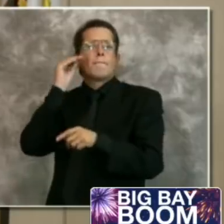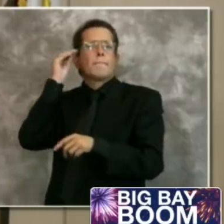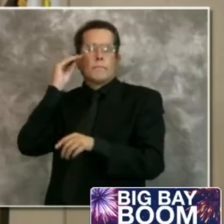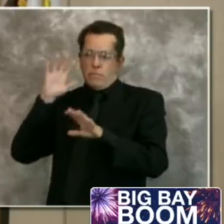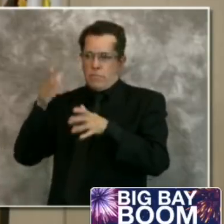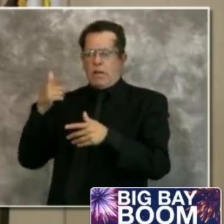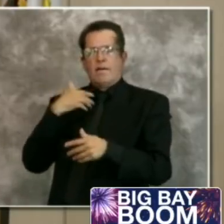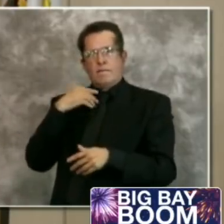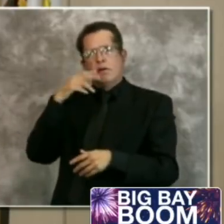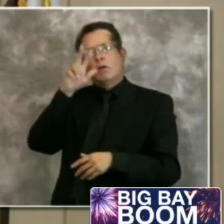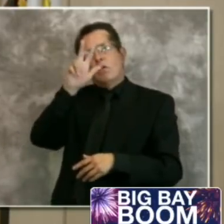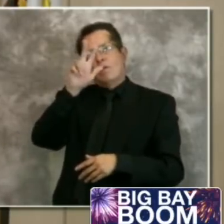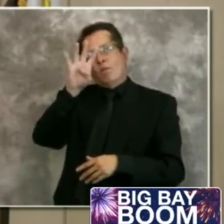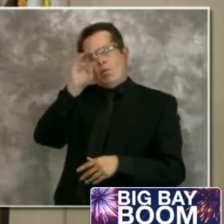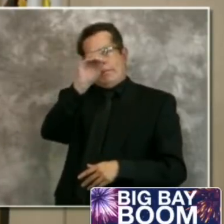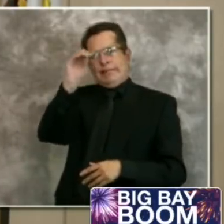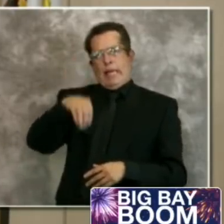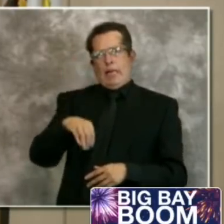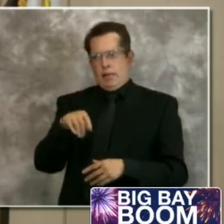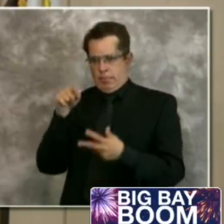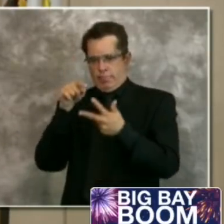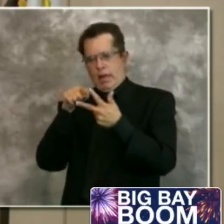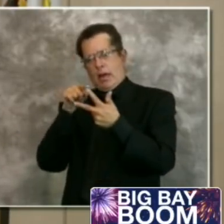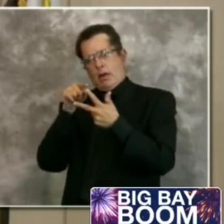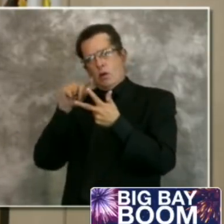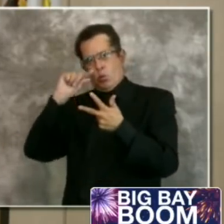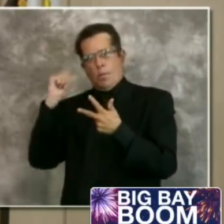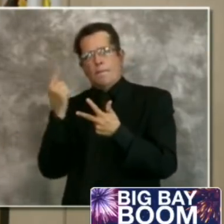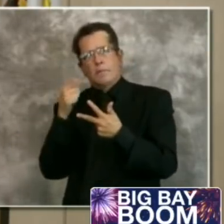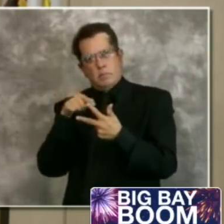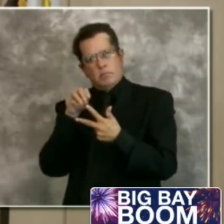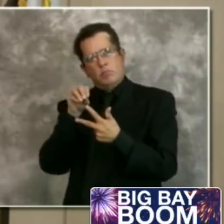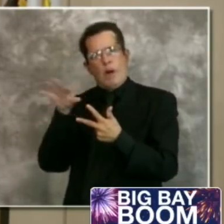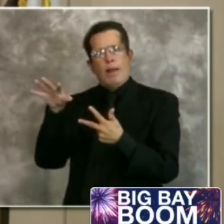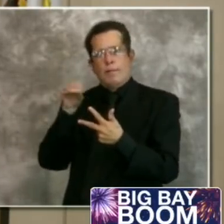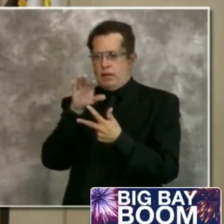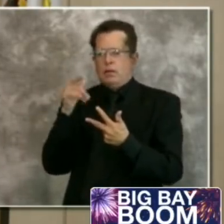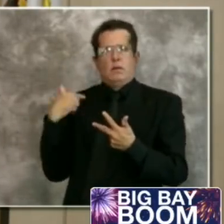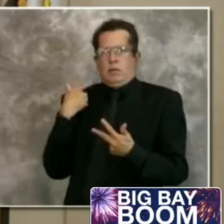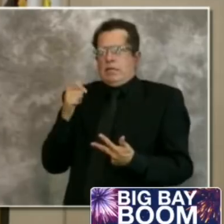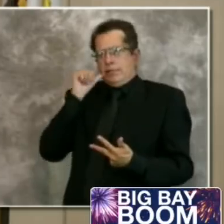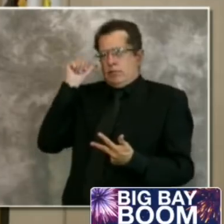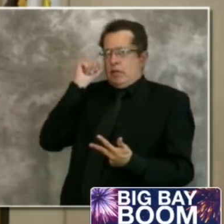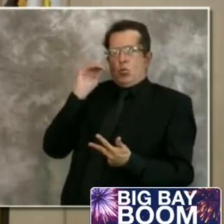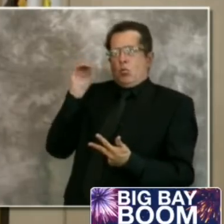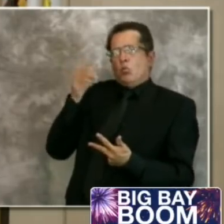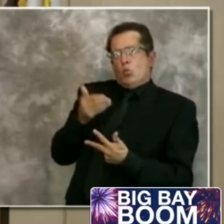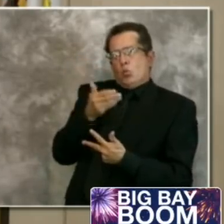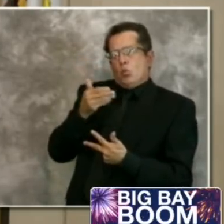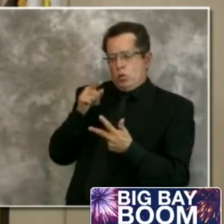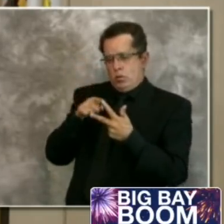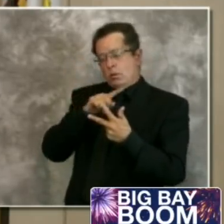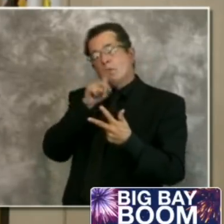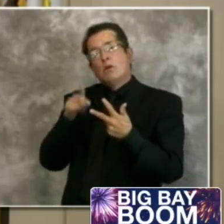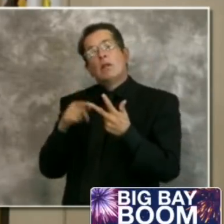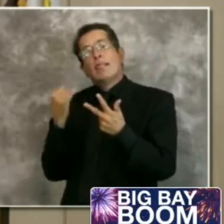SINCE YESTERDAY. THE GROUP NON A SKILLED NURSING FACILITY KIND OF THE SETTINGS AND WE